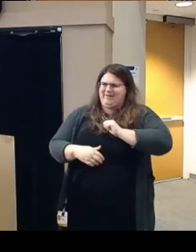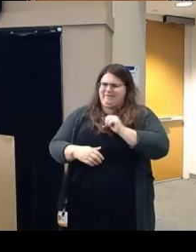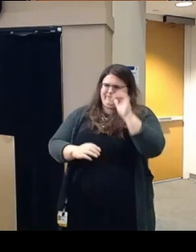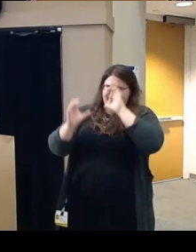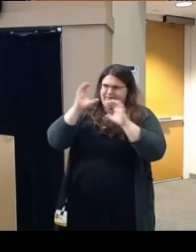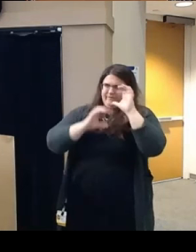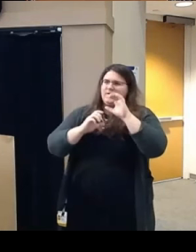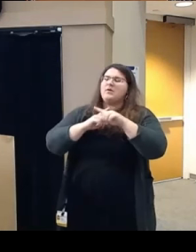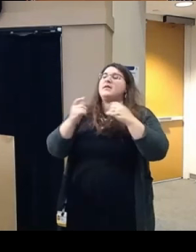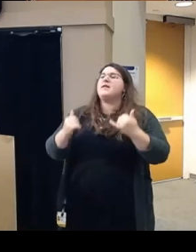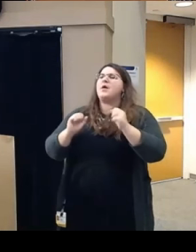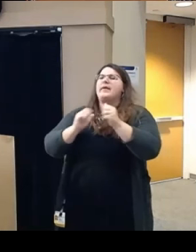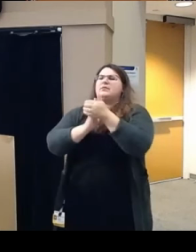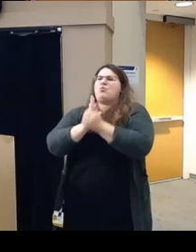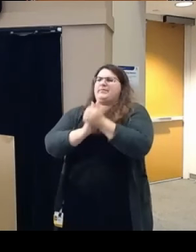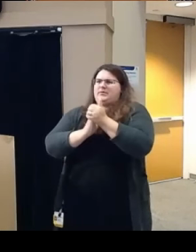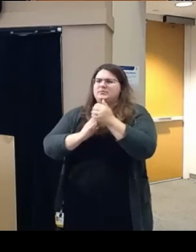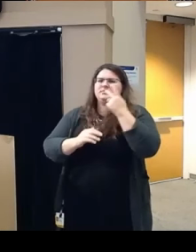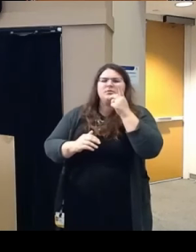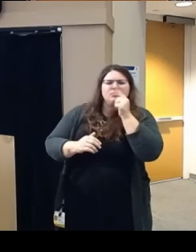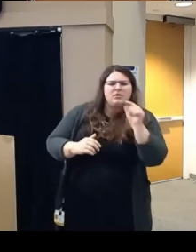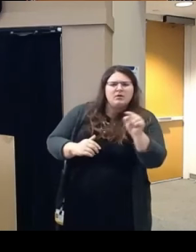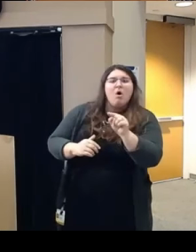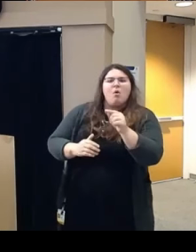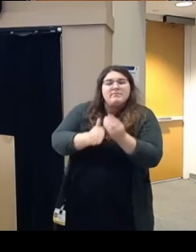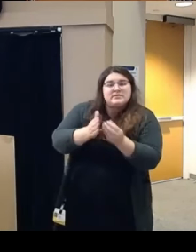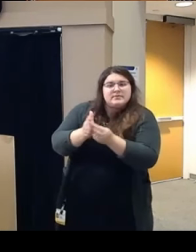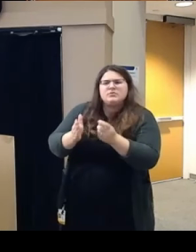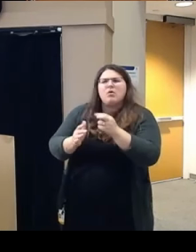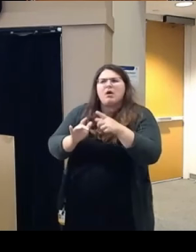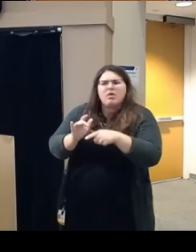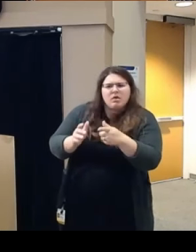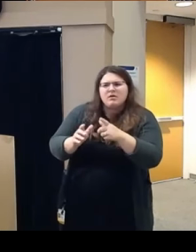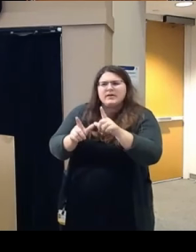for staff on both inpatient units and cpep to see who is actively enrolled in ambulatory Services I